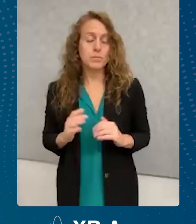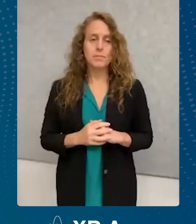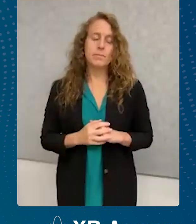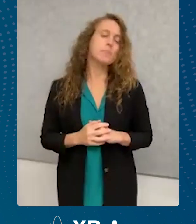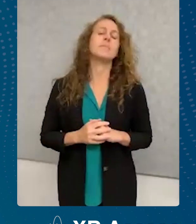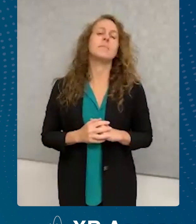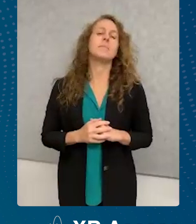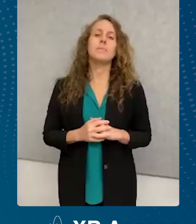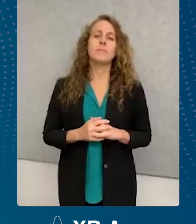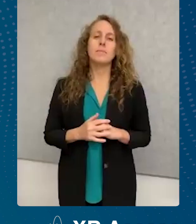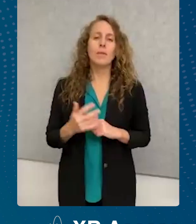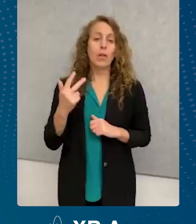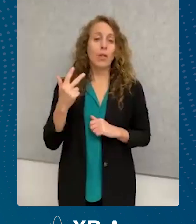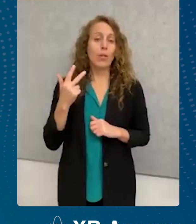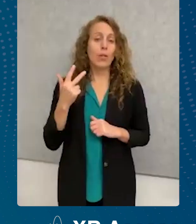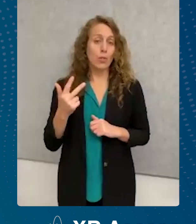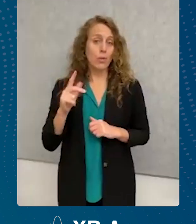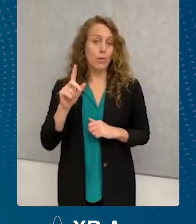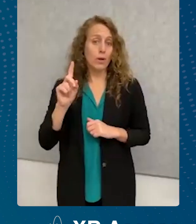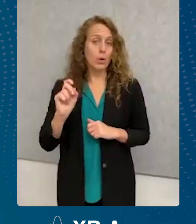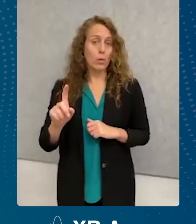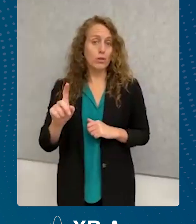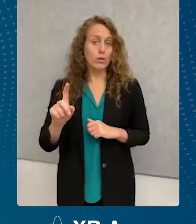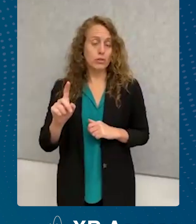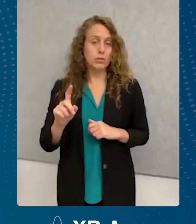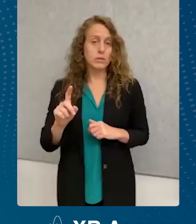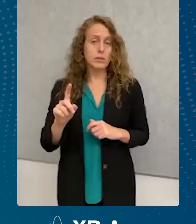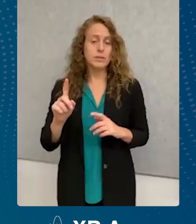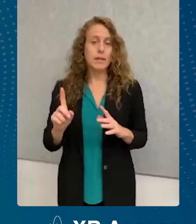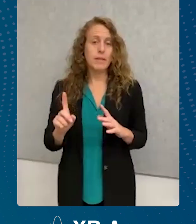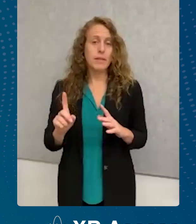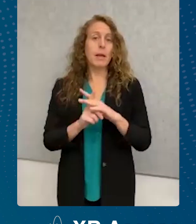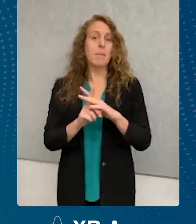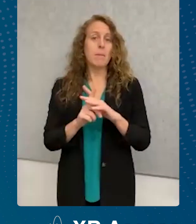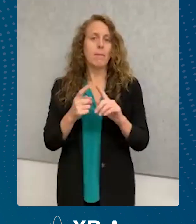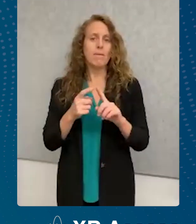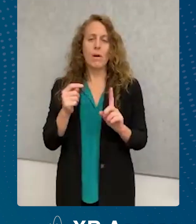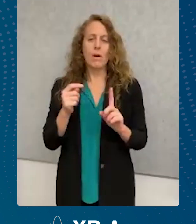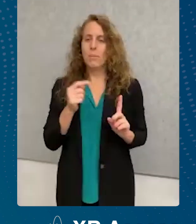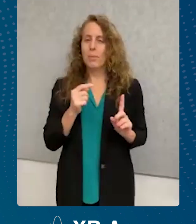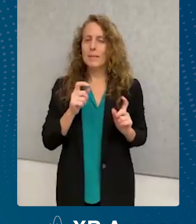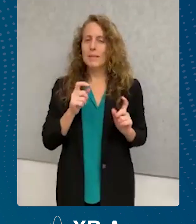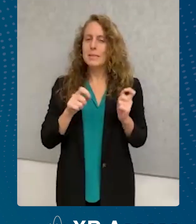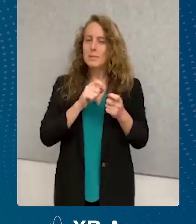Three questions that emerge from this case study